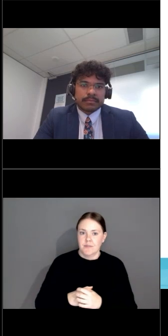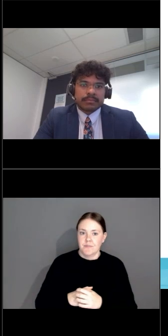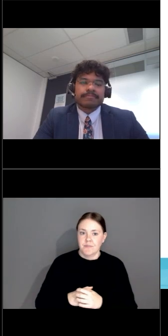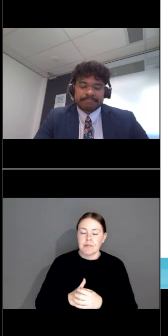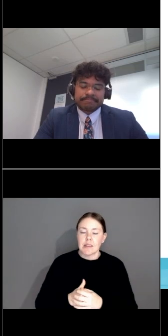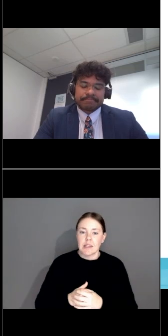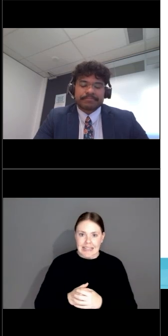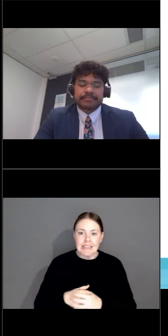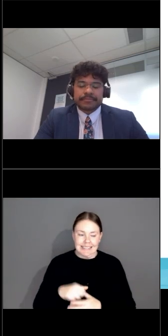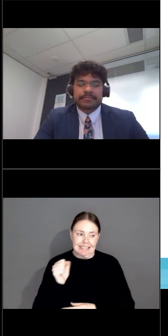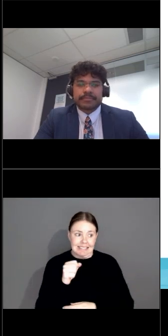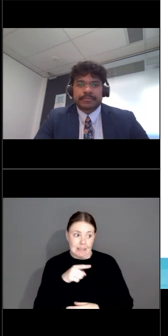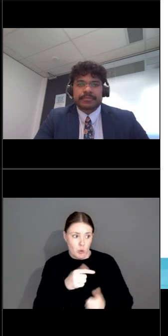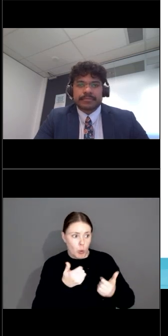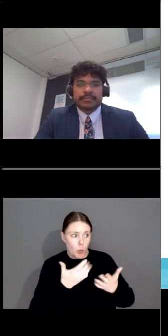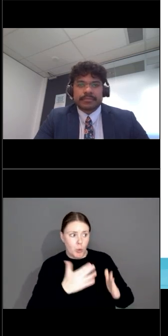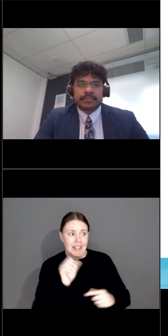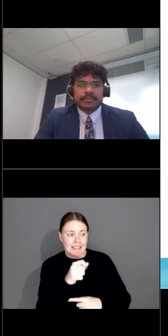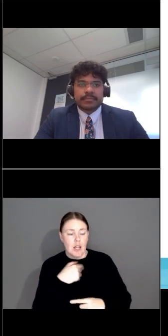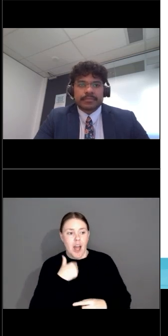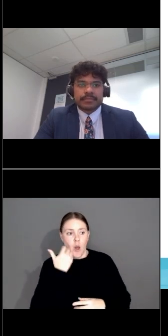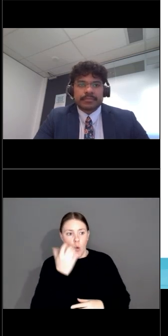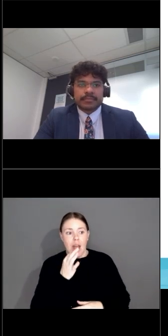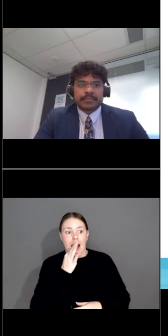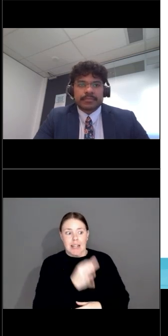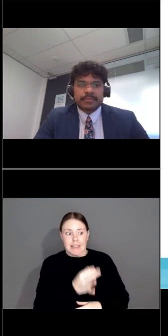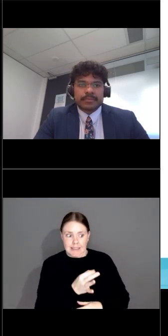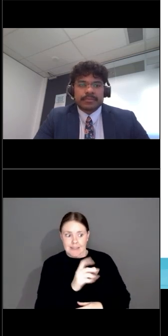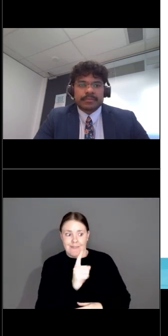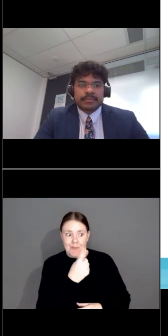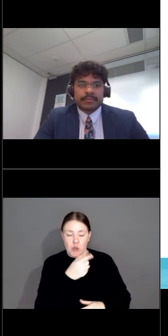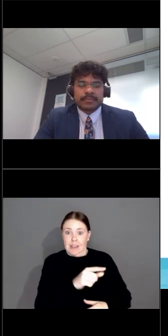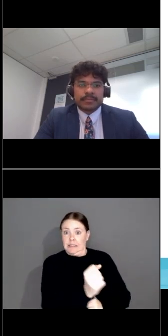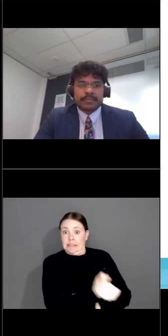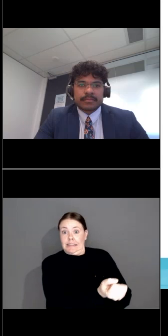using them before I start using them yeah yeah I think I think that's the other point with training